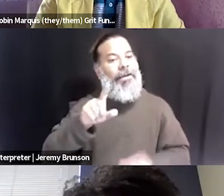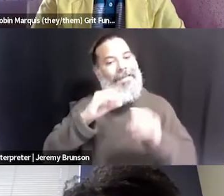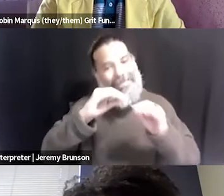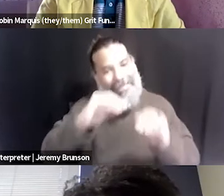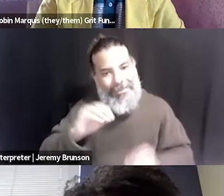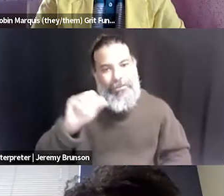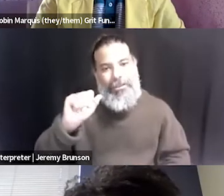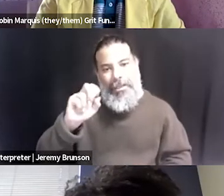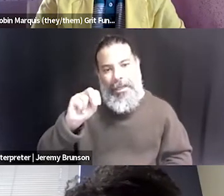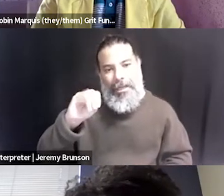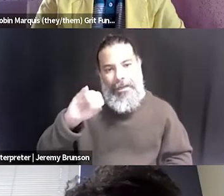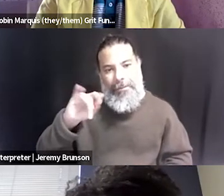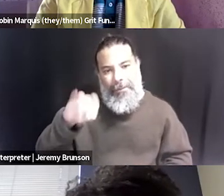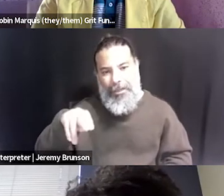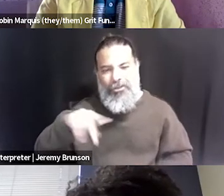or film.